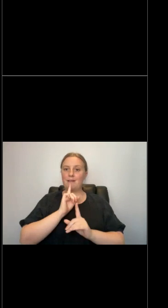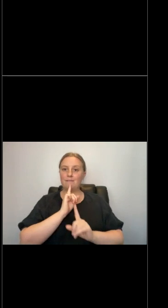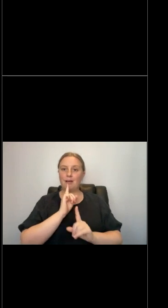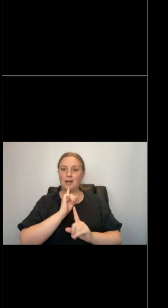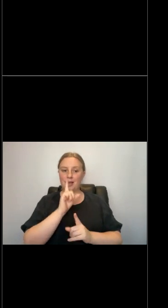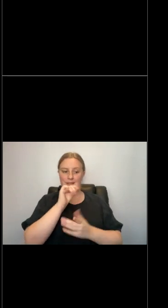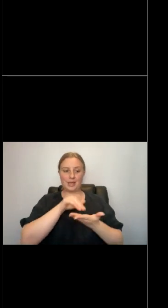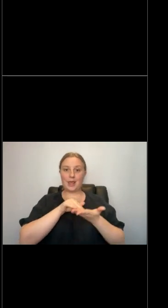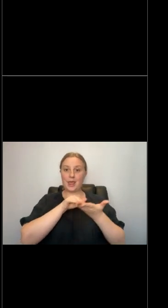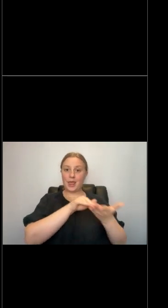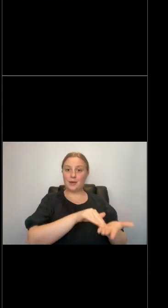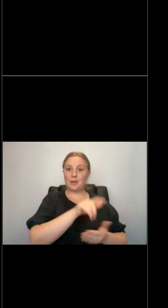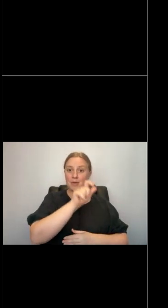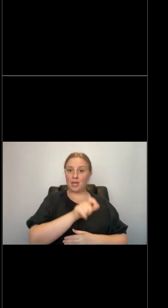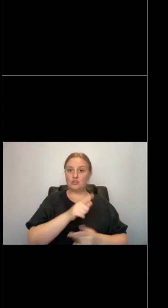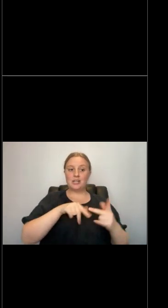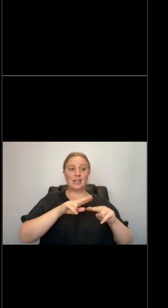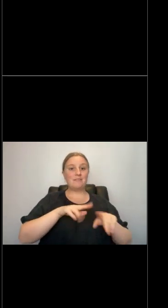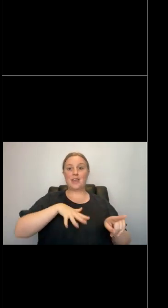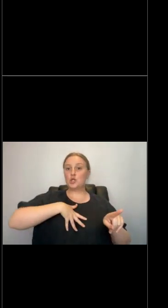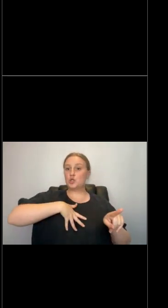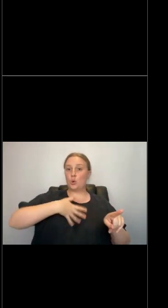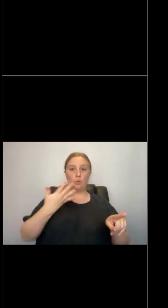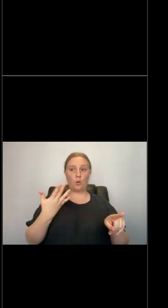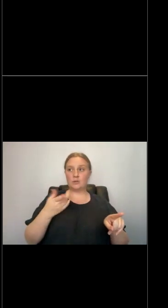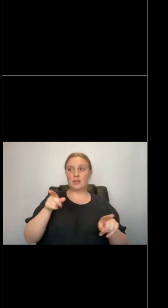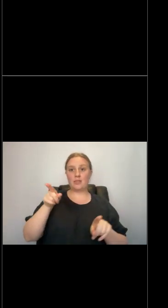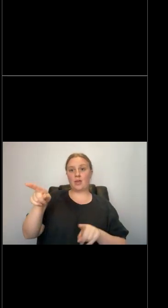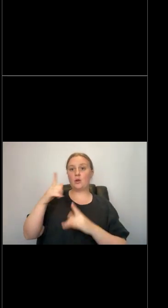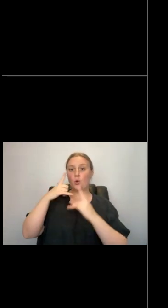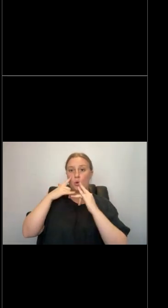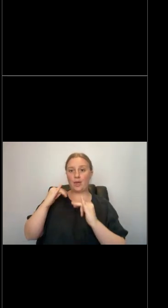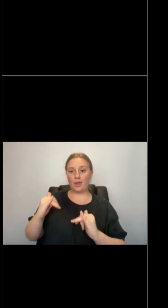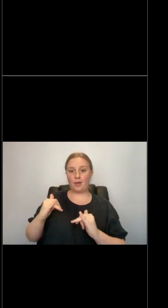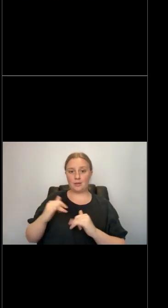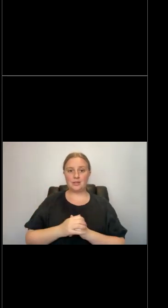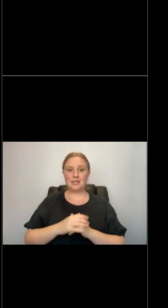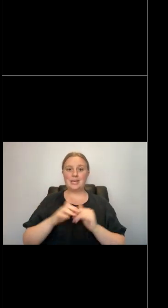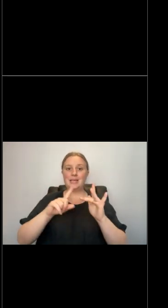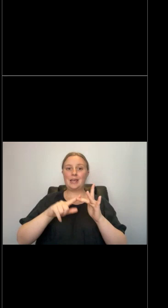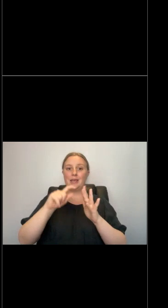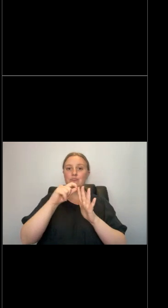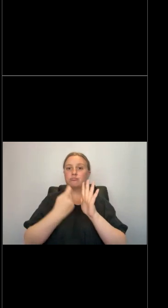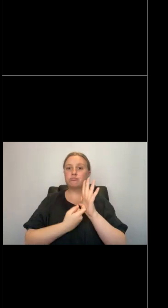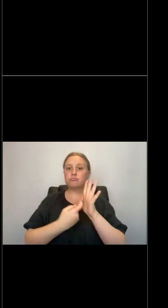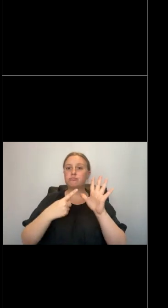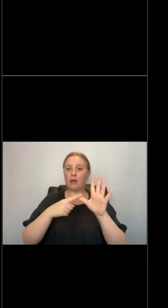And I should say that APRA's ah, a just a wonderful, wonderful source of information and advice.